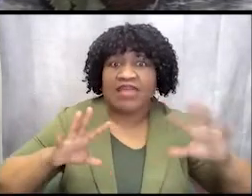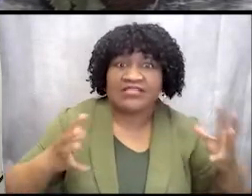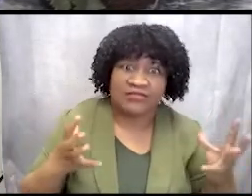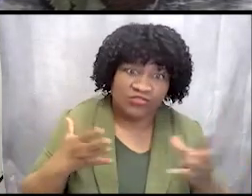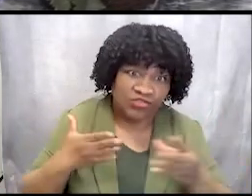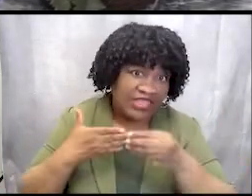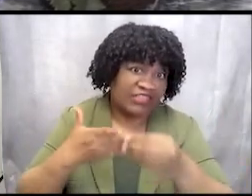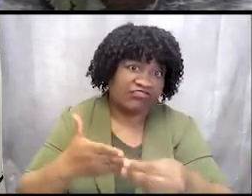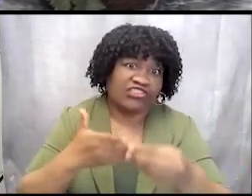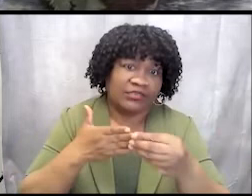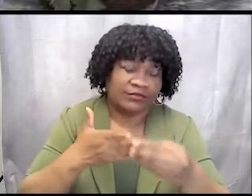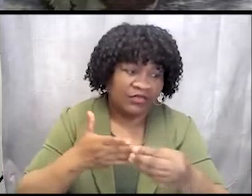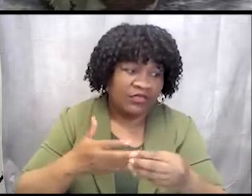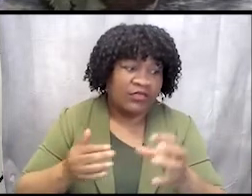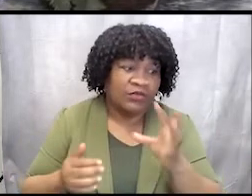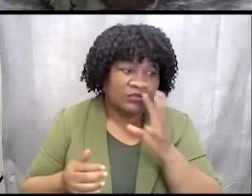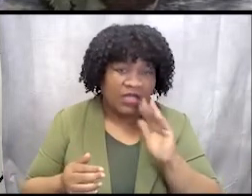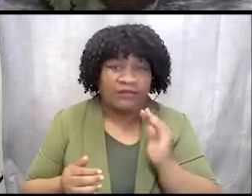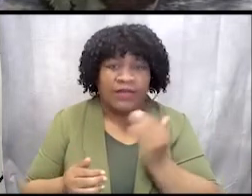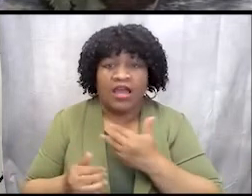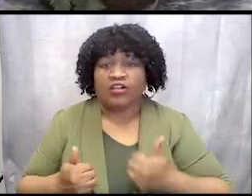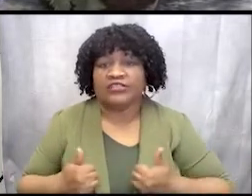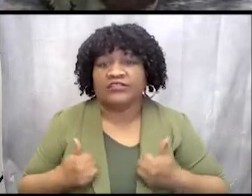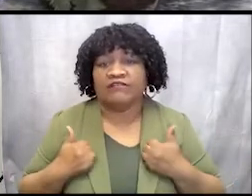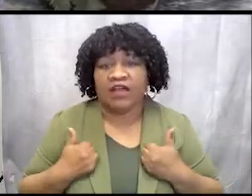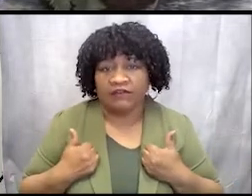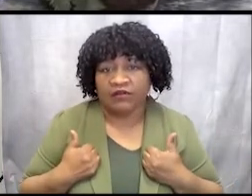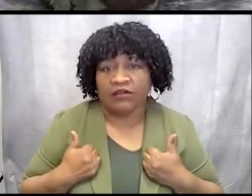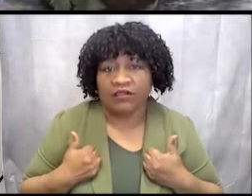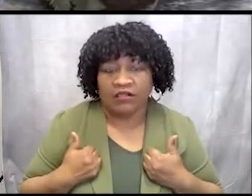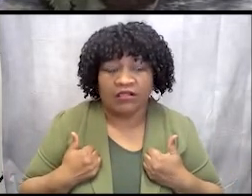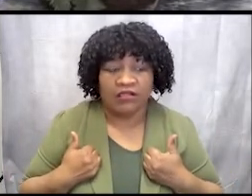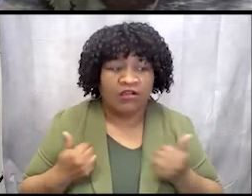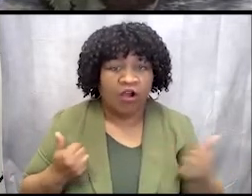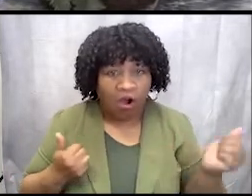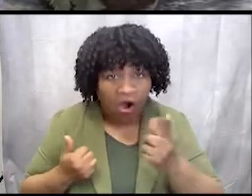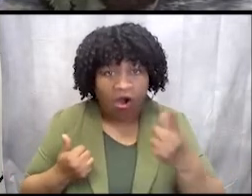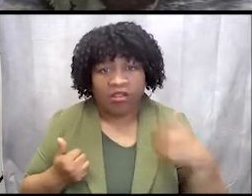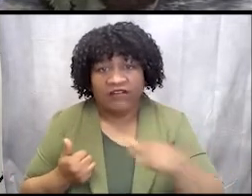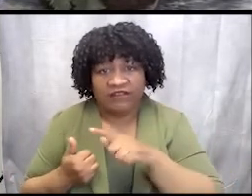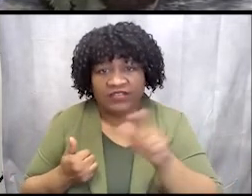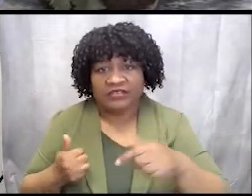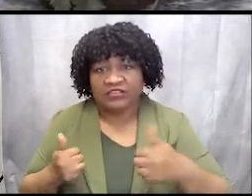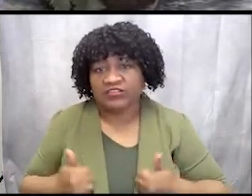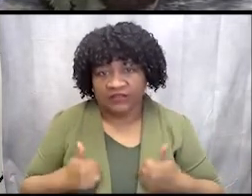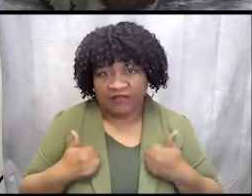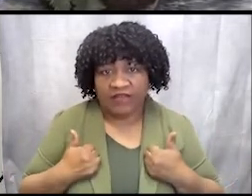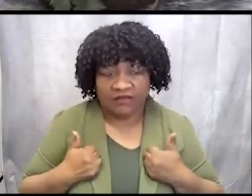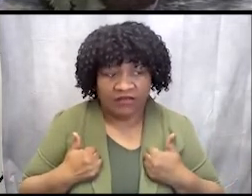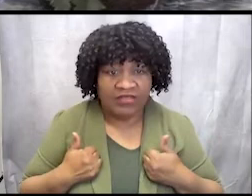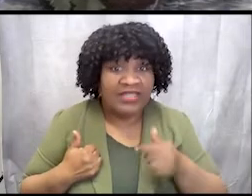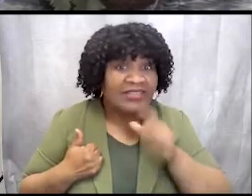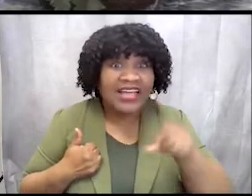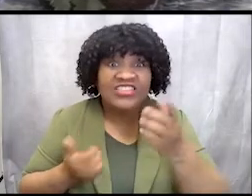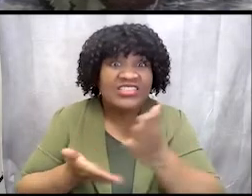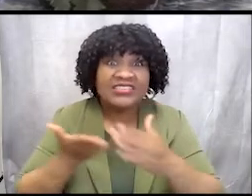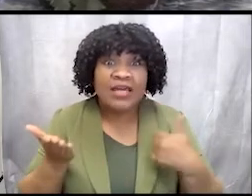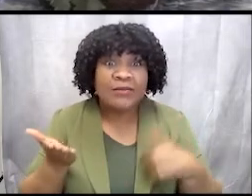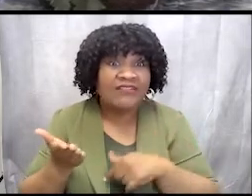we're really talking about our survival, right? As all of us. - That's right. Right? Not just some of us.